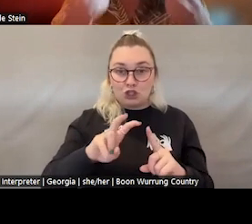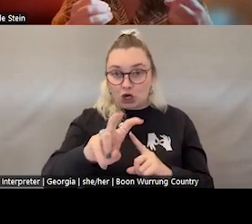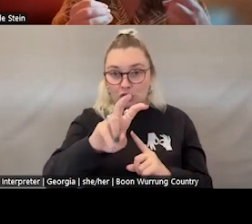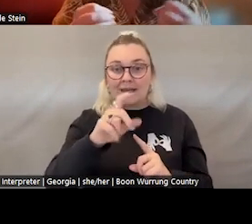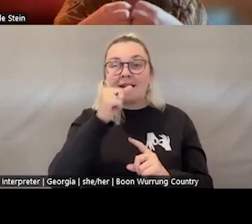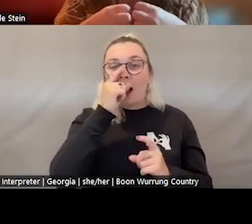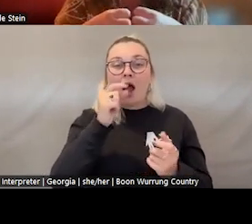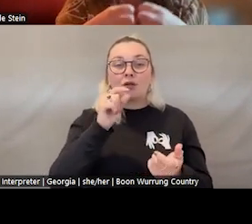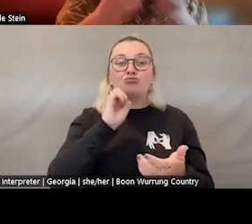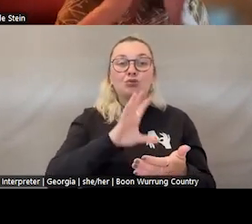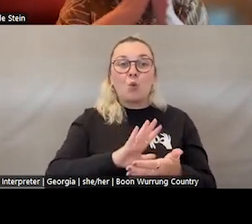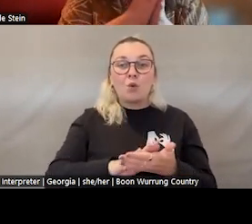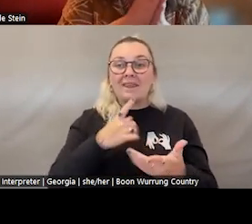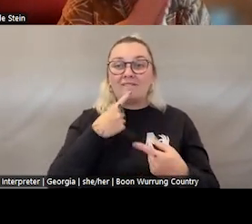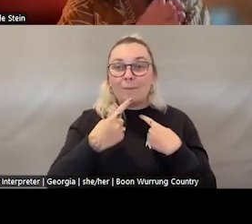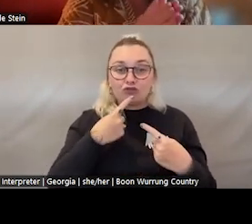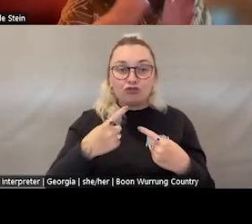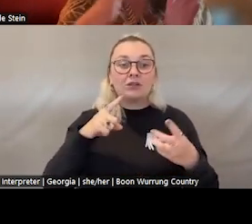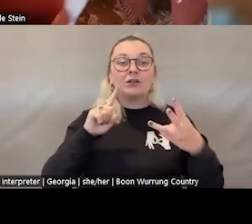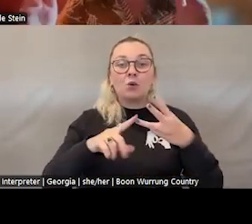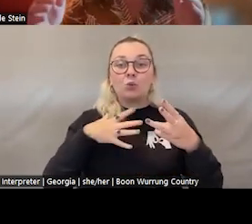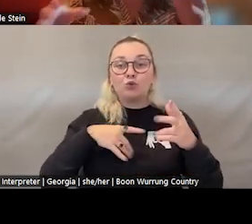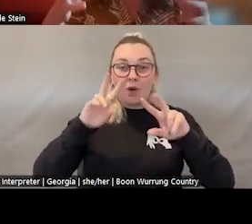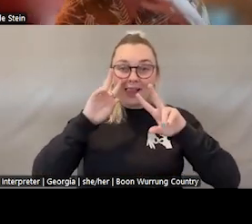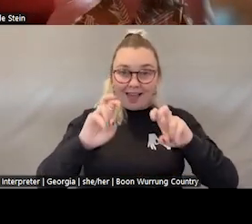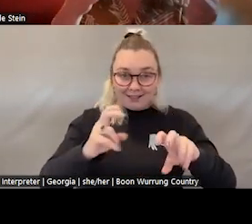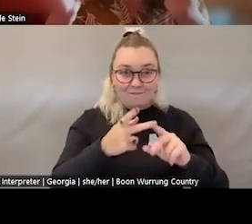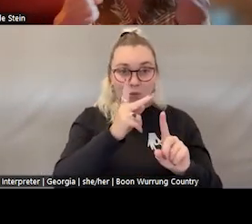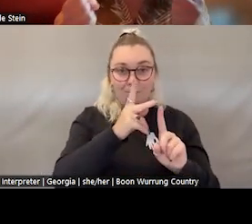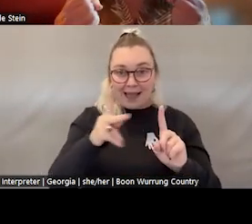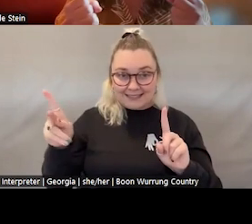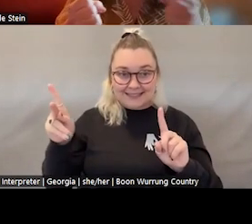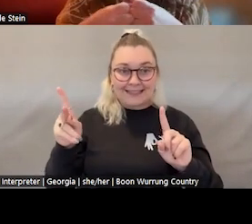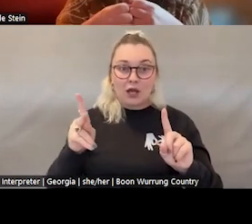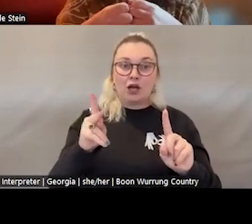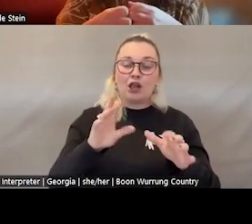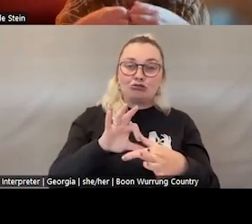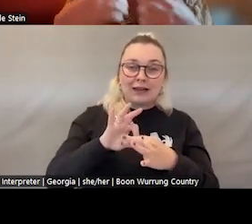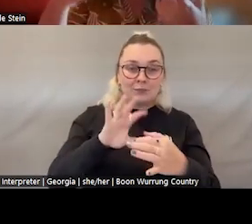record that information. We want to analyse more patterns and the relationship gold that is there.